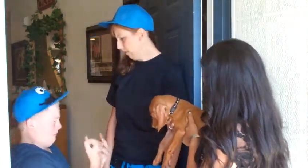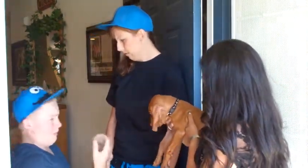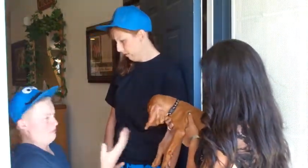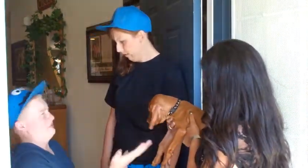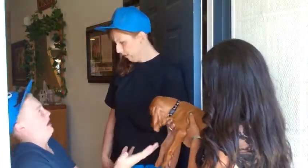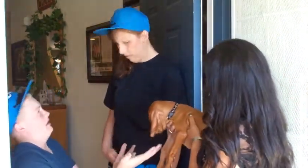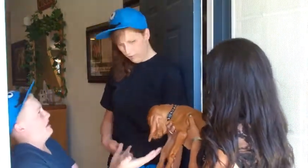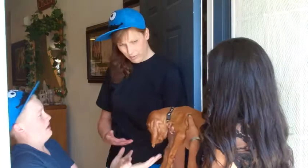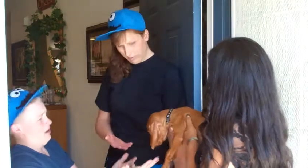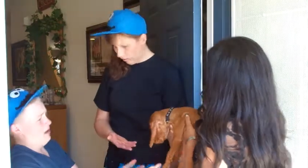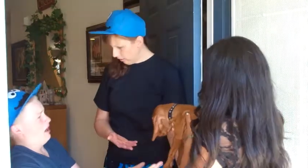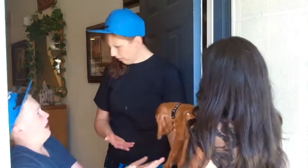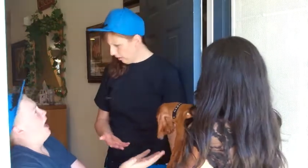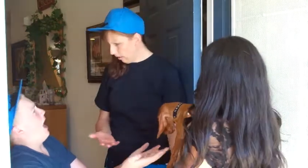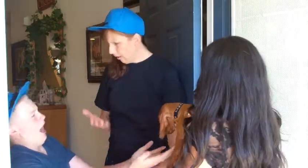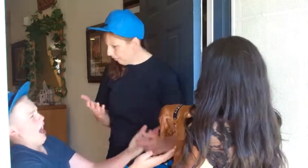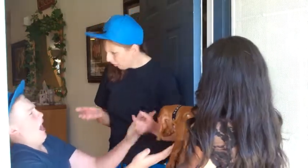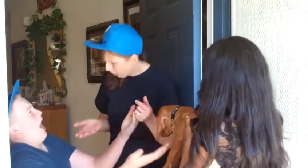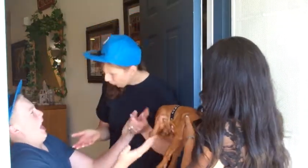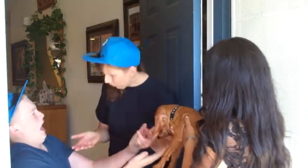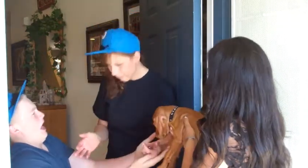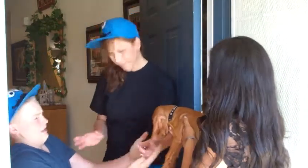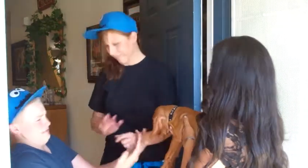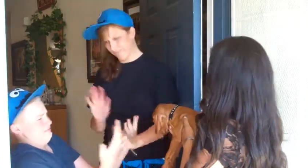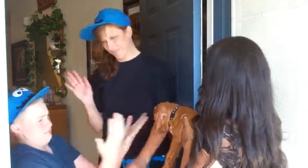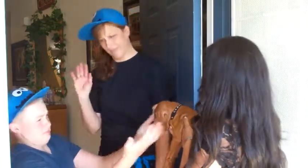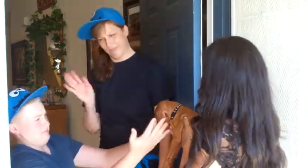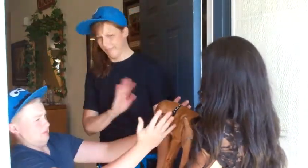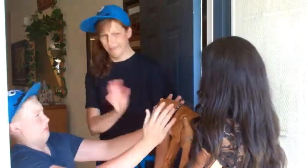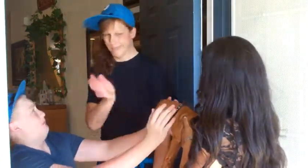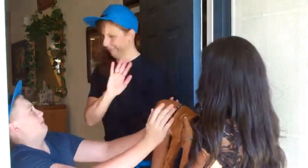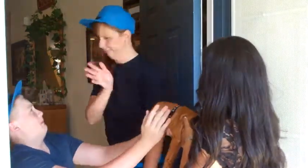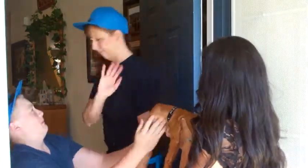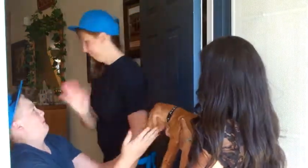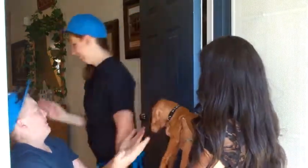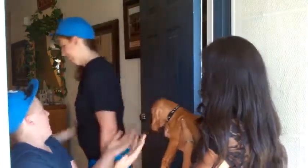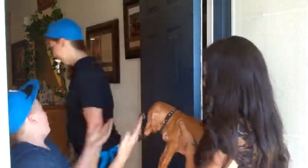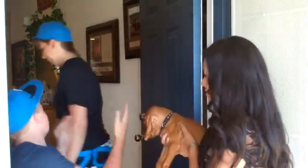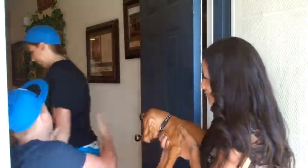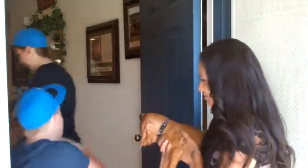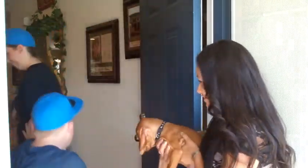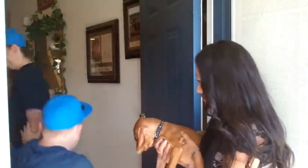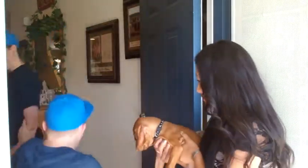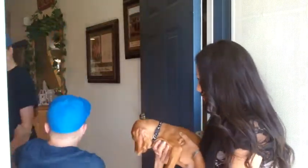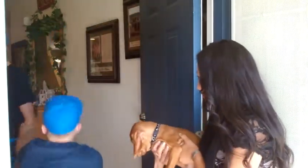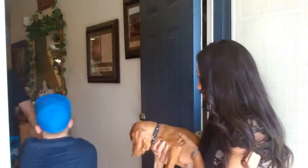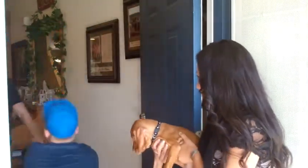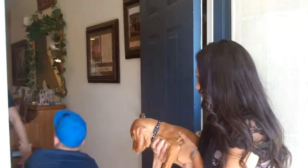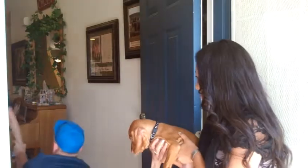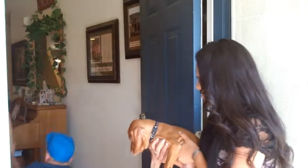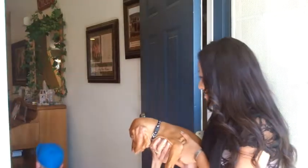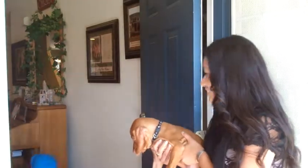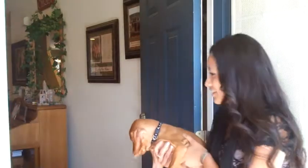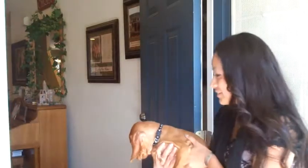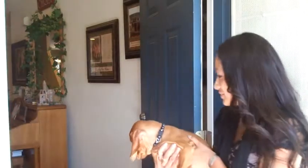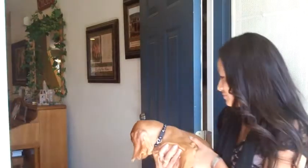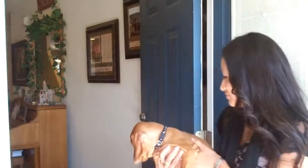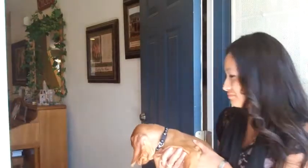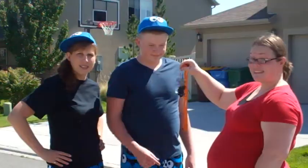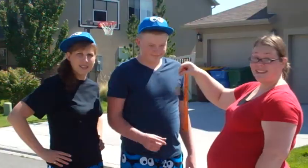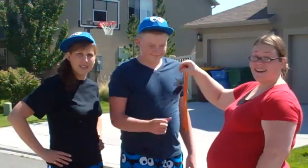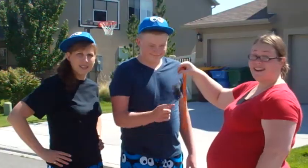And you should know that Me missed you so, so bad, bad, bad, bad, bad